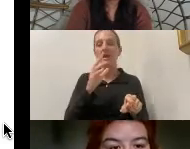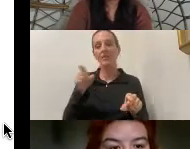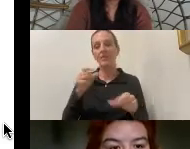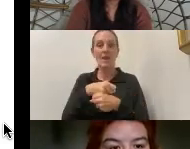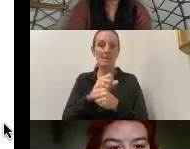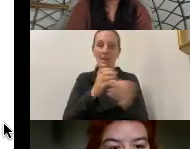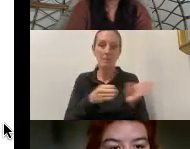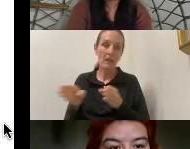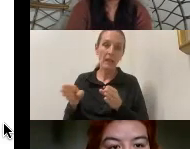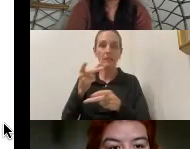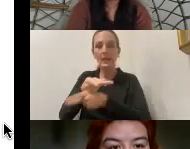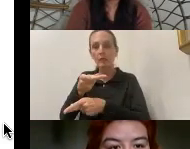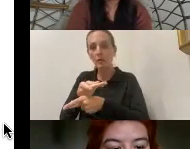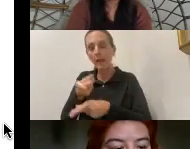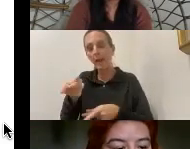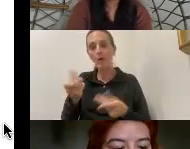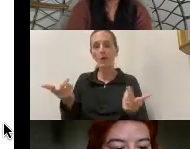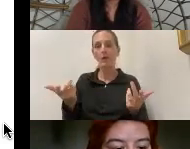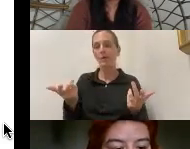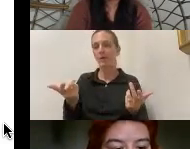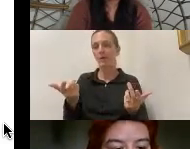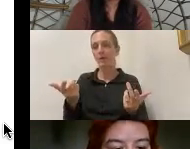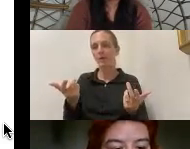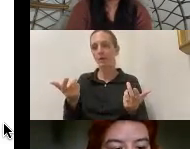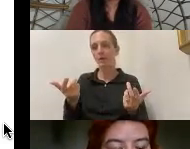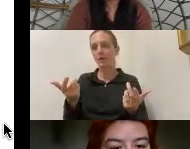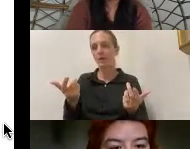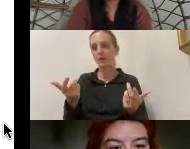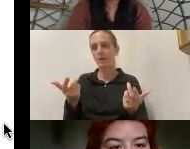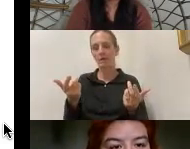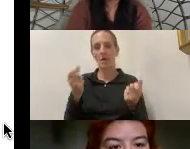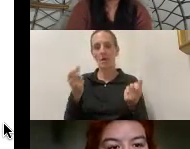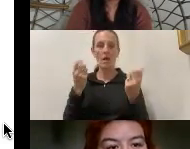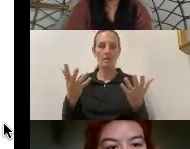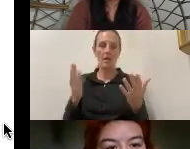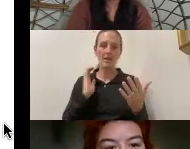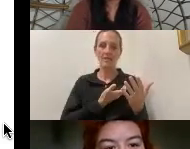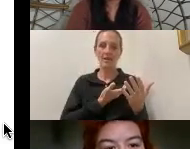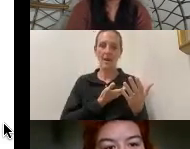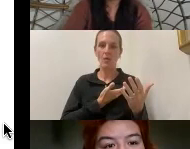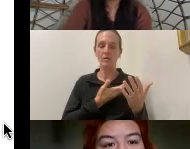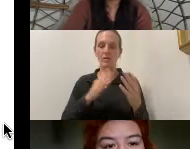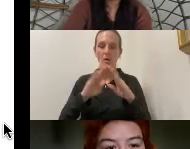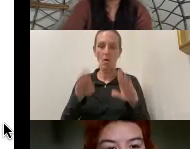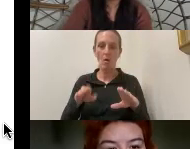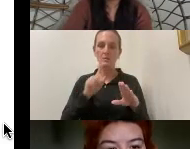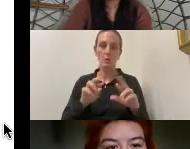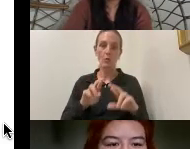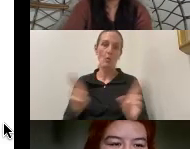of them. Oh, a lot of our houses come ready for a flood - I can say that.